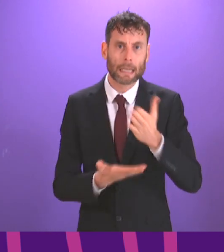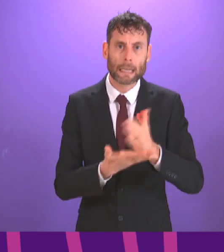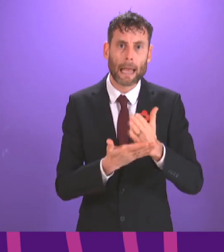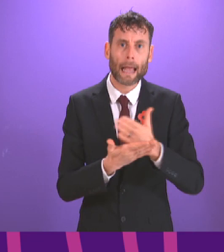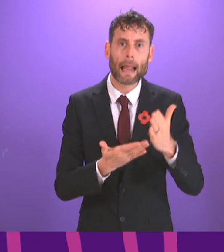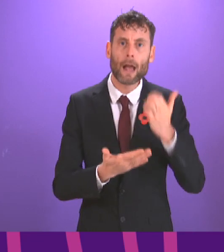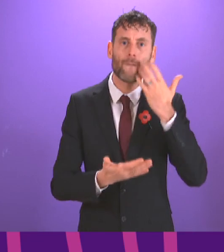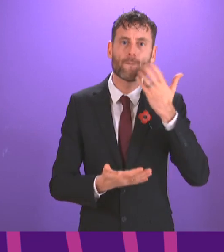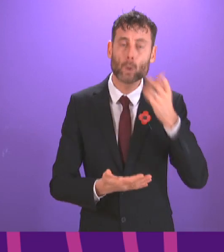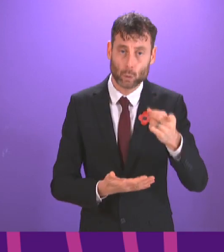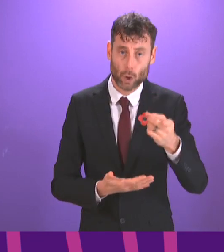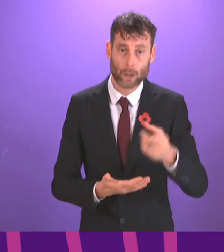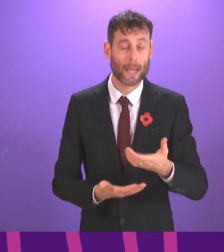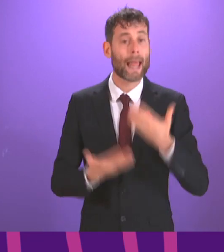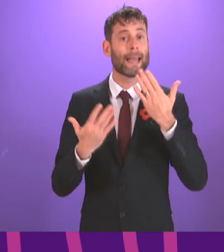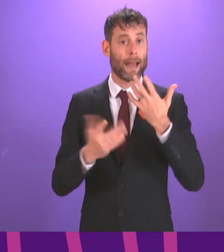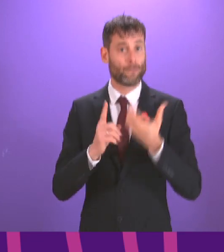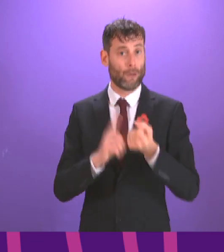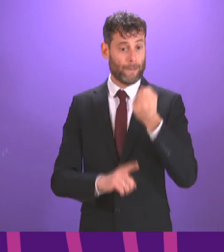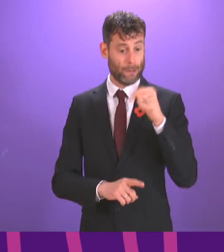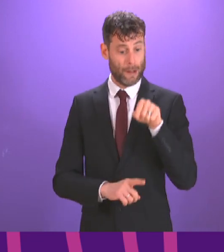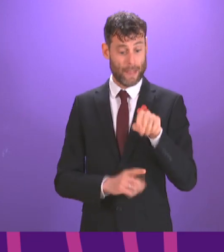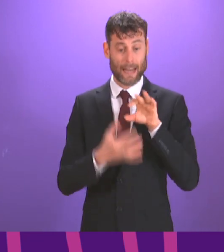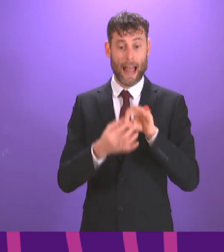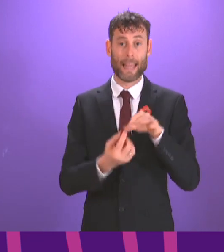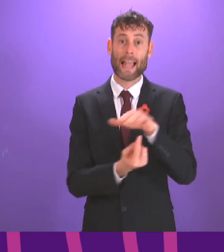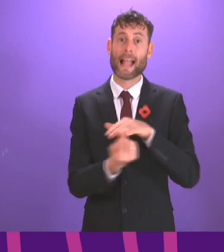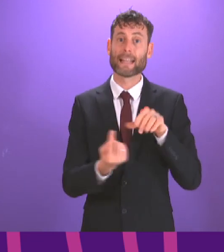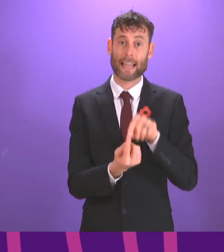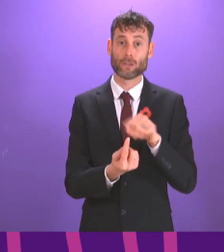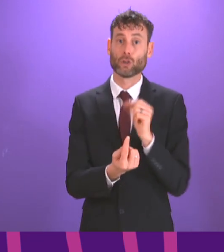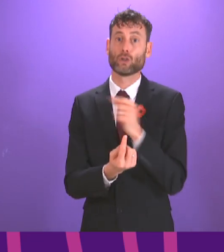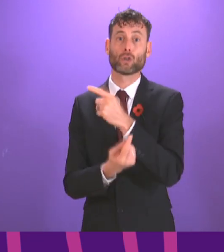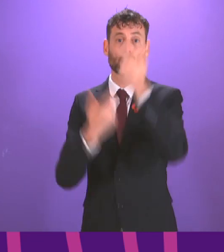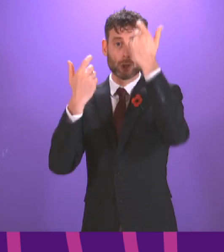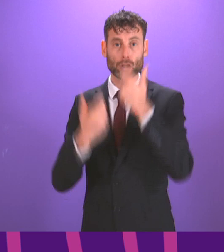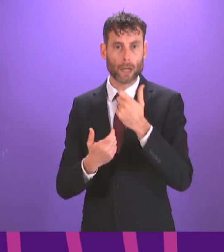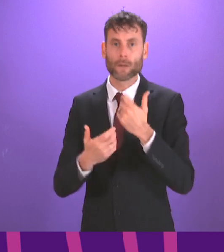to her case were not known to the Scottish judge before he made his decision: namely,